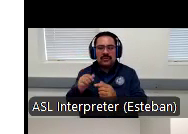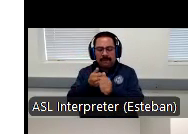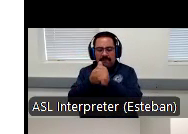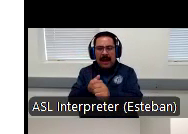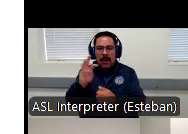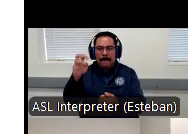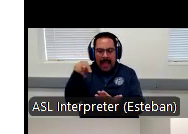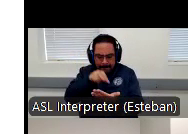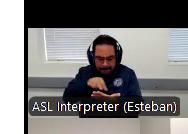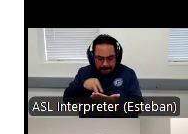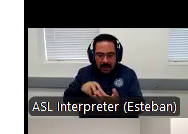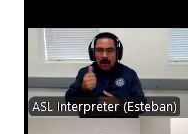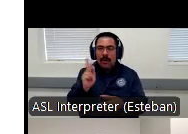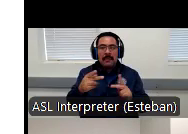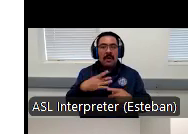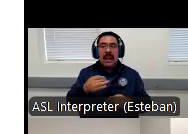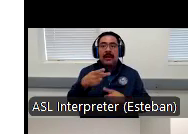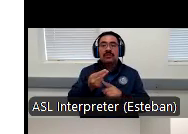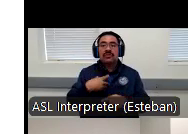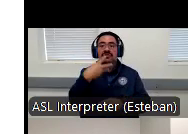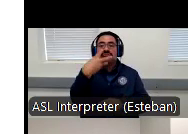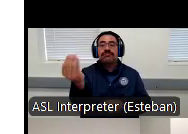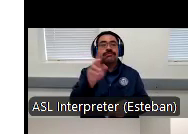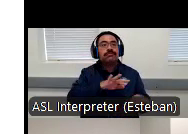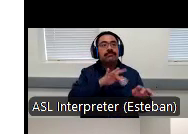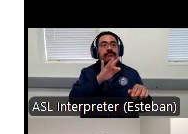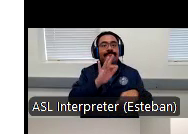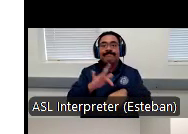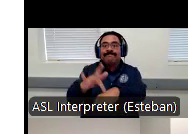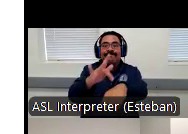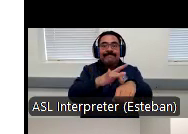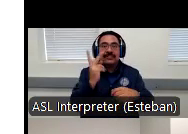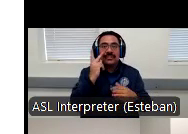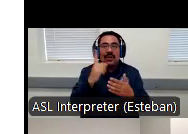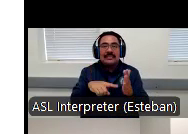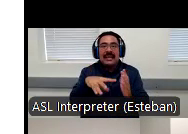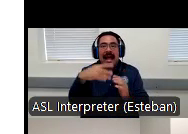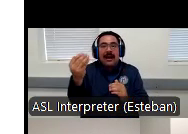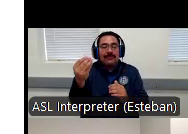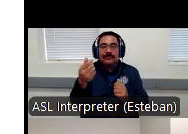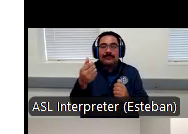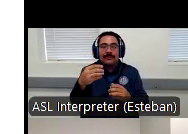people like to just walk out of the hotel and see what is out there beyond the hotel to us. People